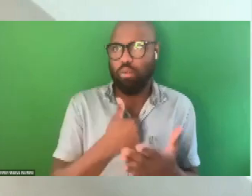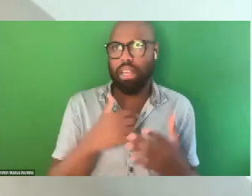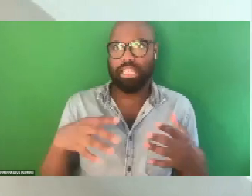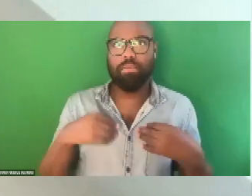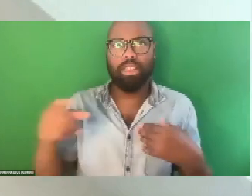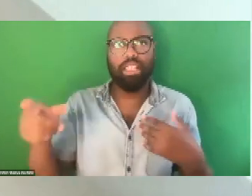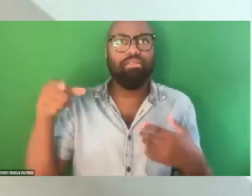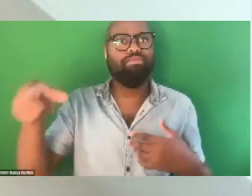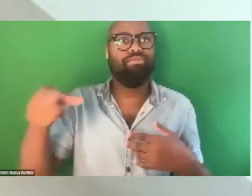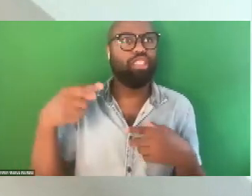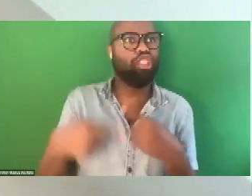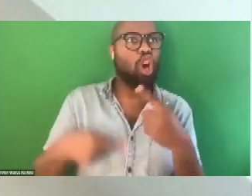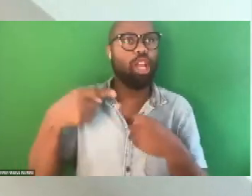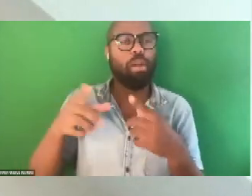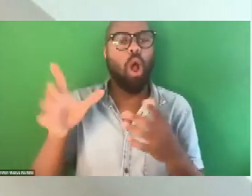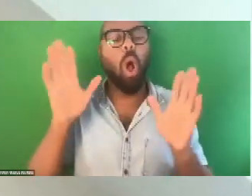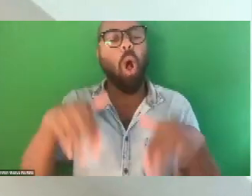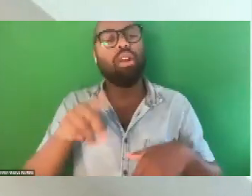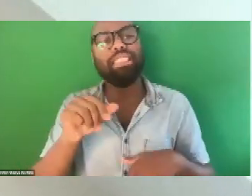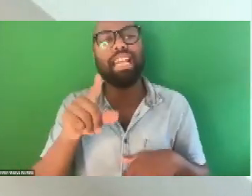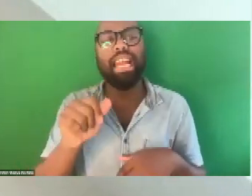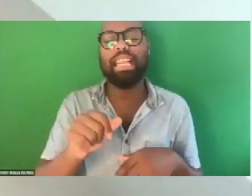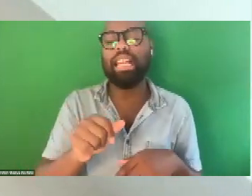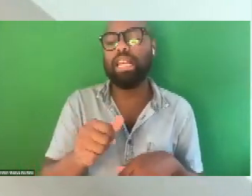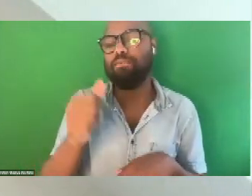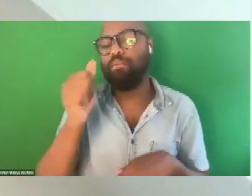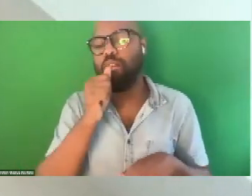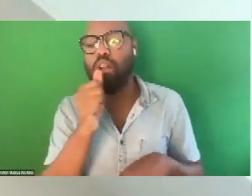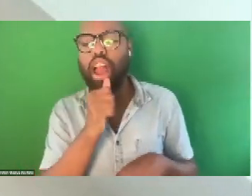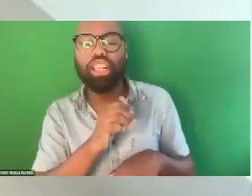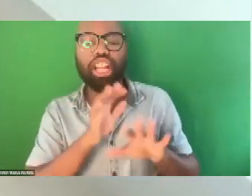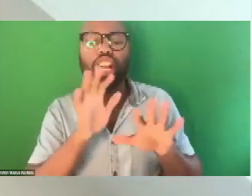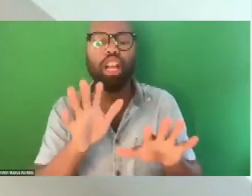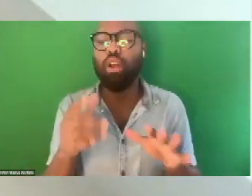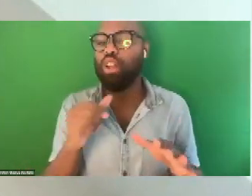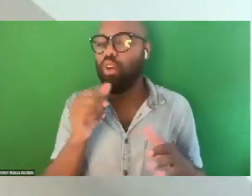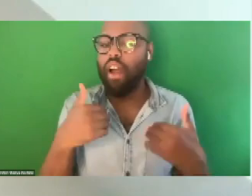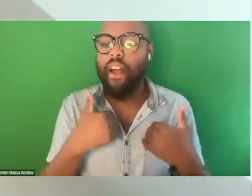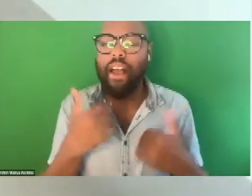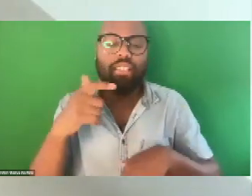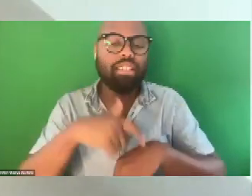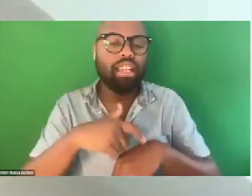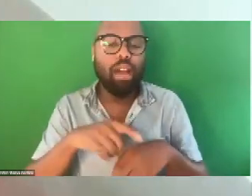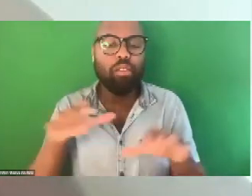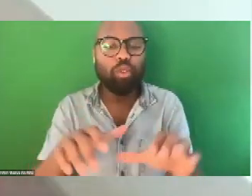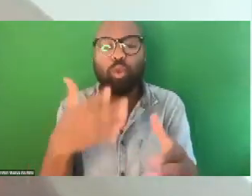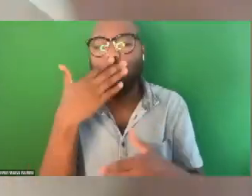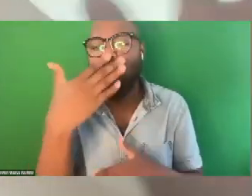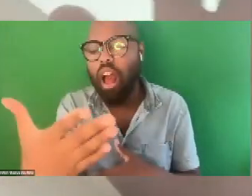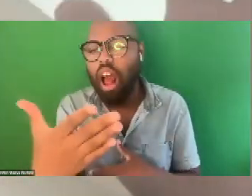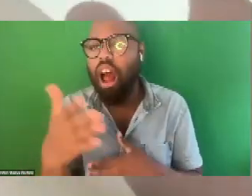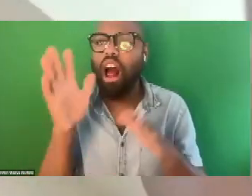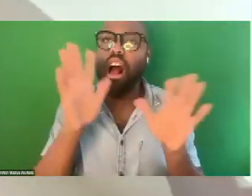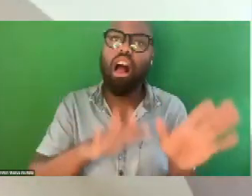the data is proprietary or we just don't have time to do it well or fill in the blank,